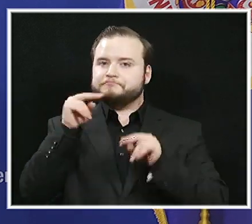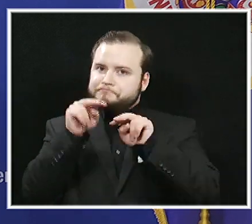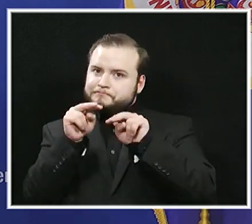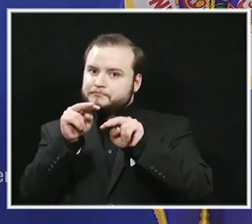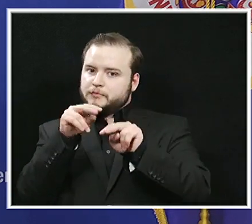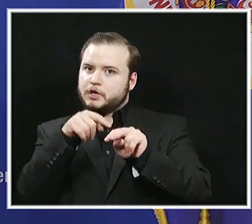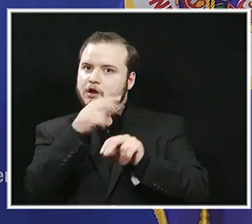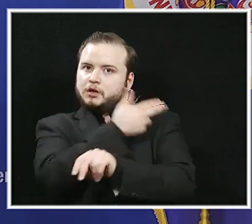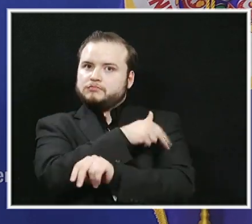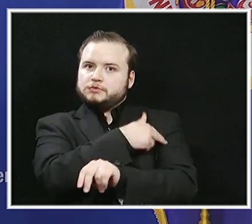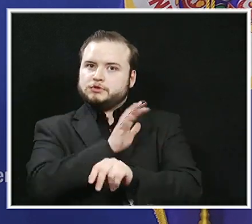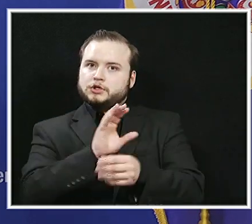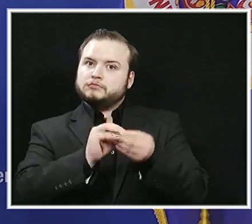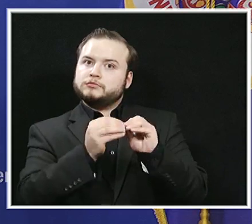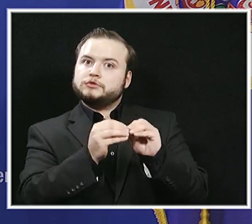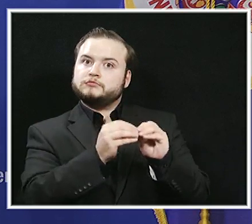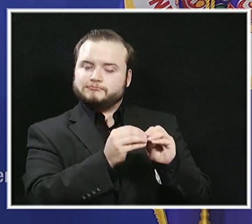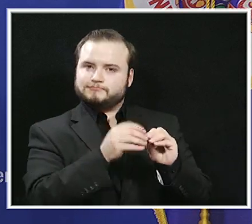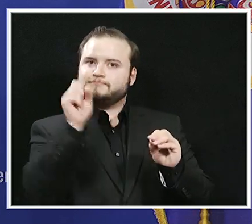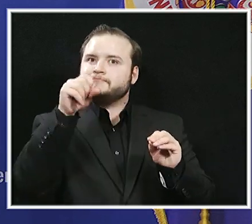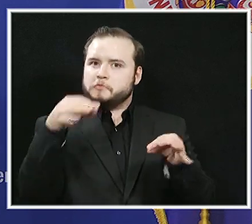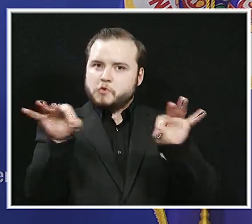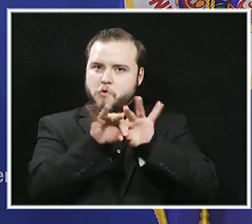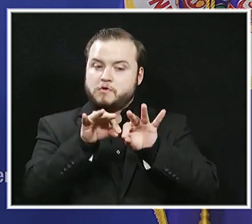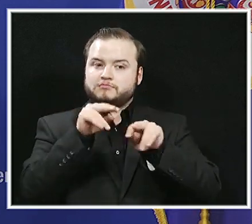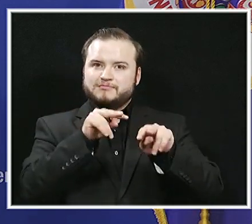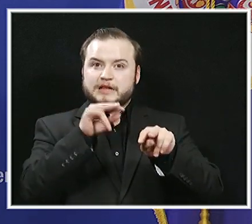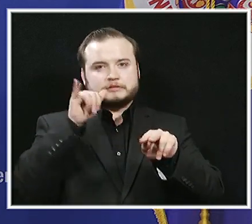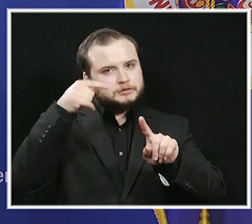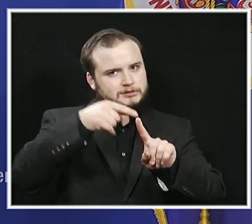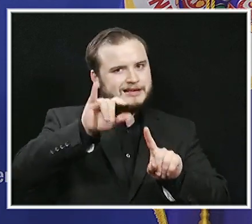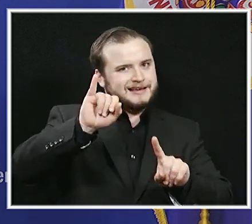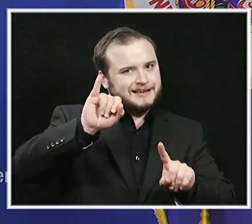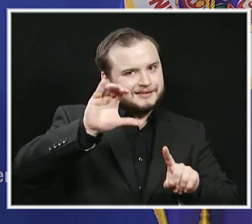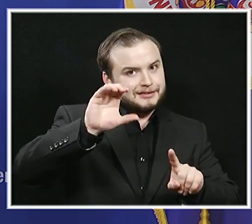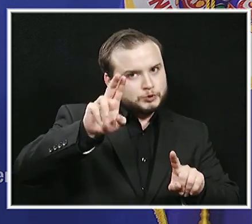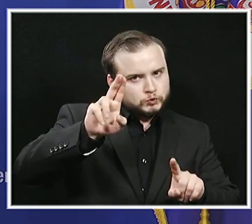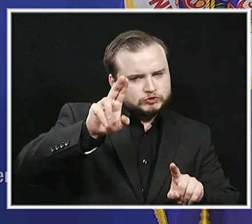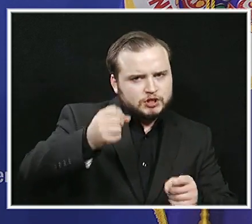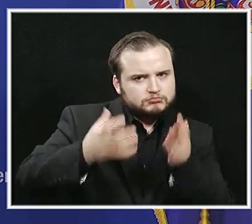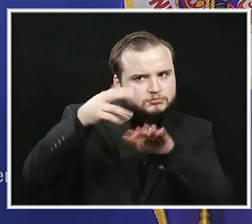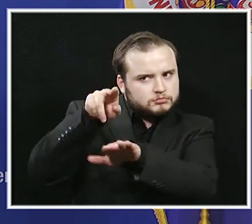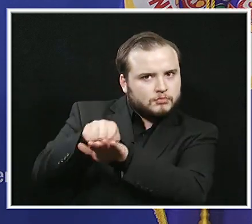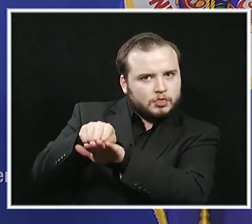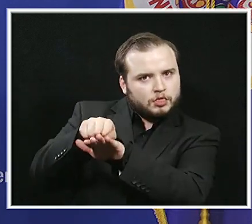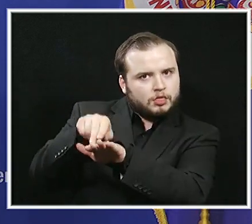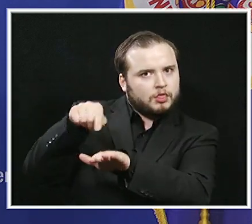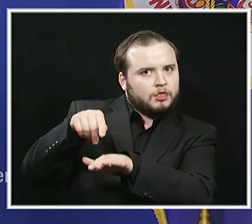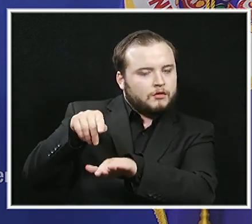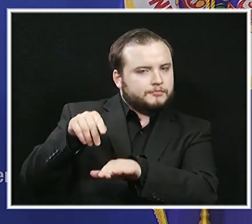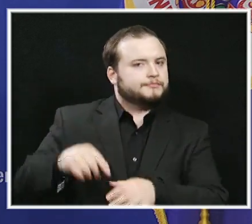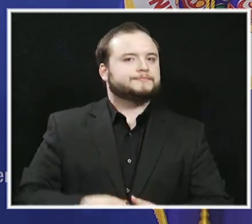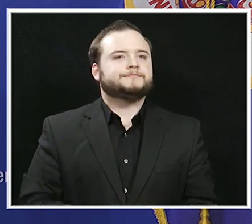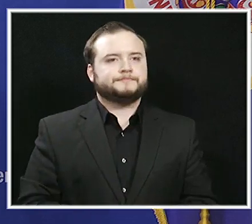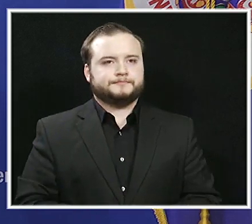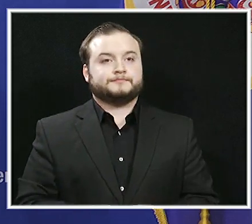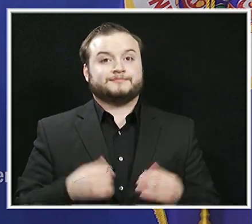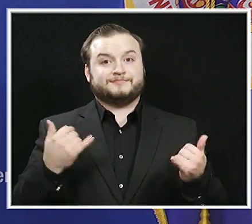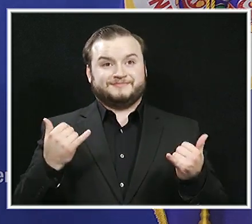today 2,172 patients have been released from isolation, and the governor mentioned the importance of keeping our eye on that hospitalization number and particularly those in intensive care.